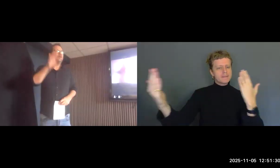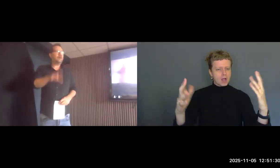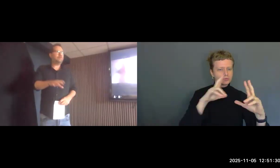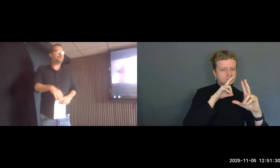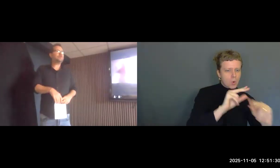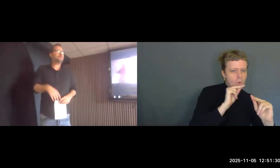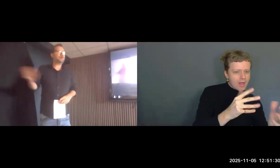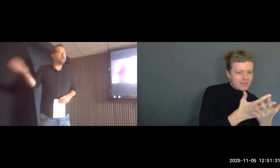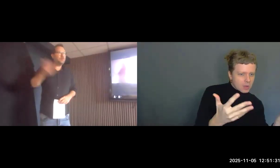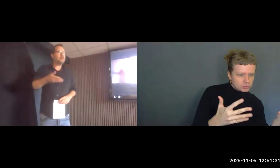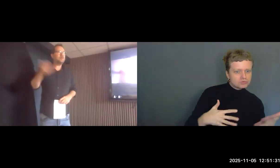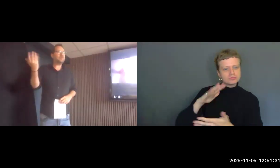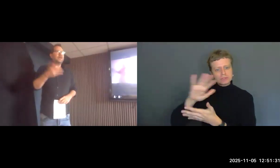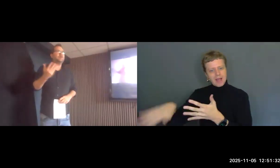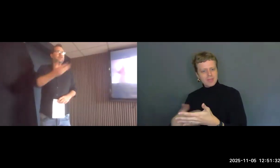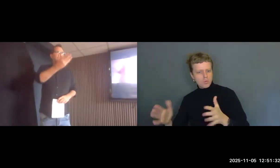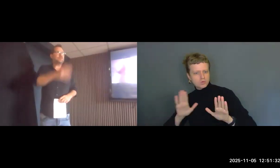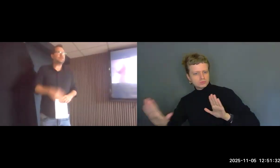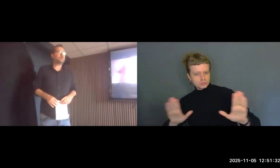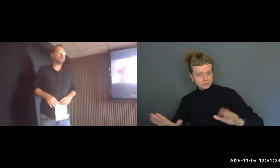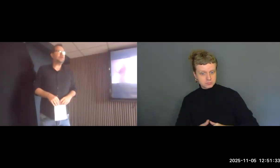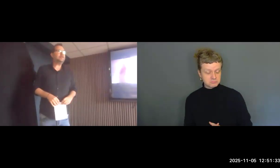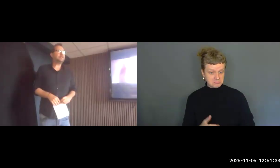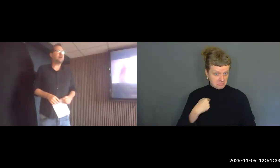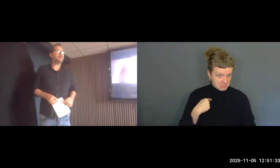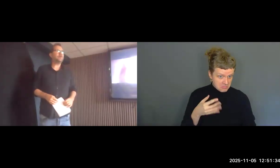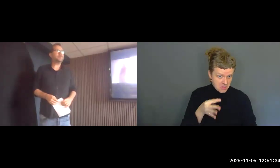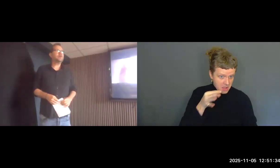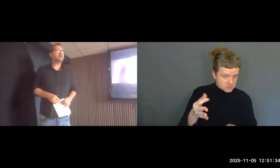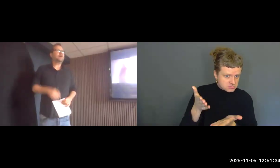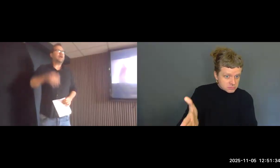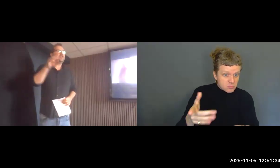if words are borrowed from International Sign Language inferences, Portuguese Sign Language.